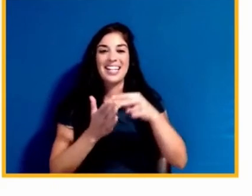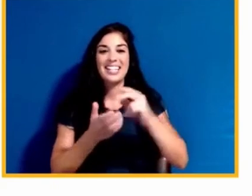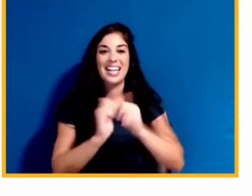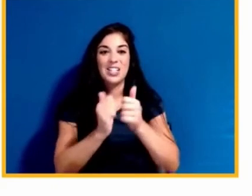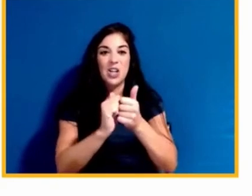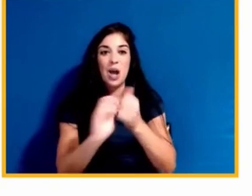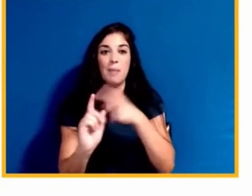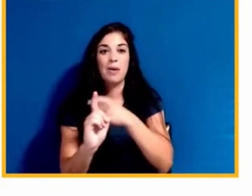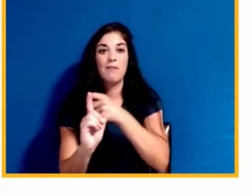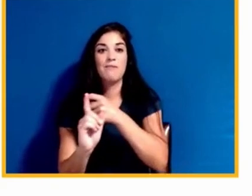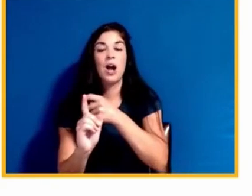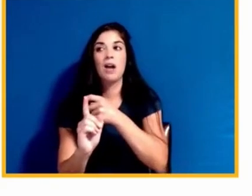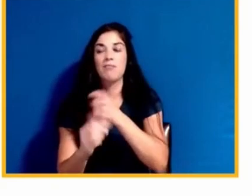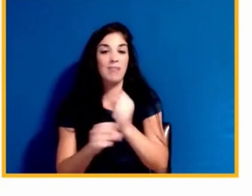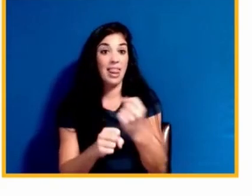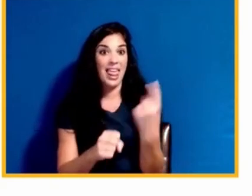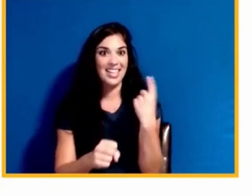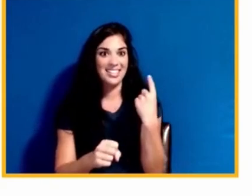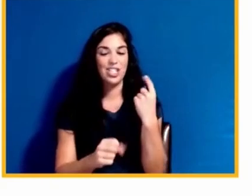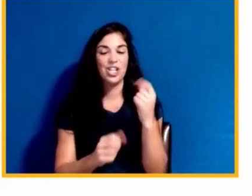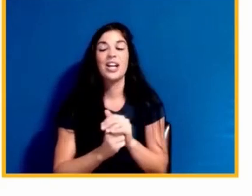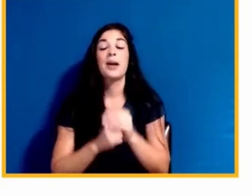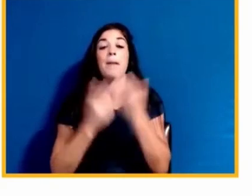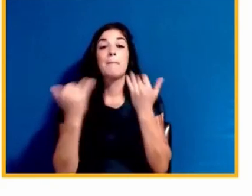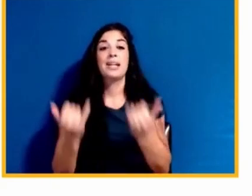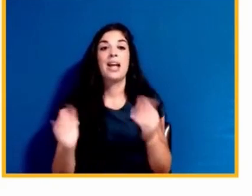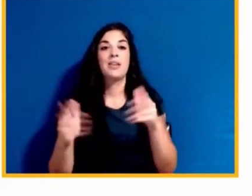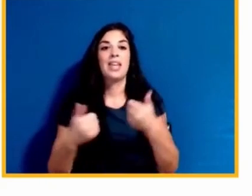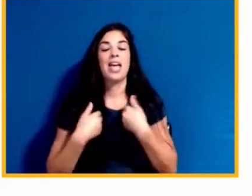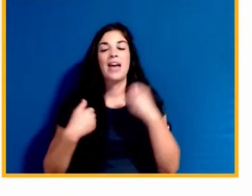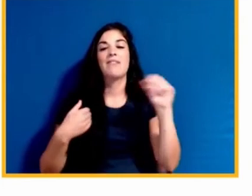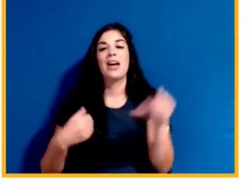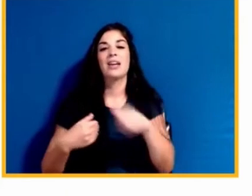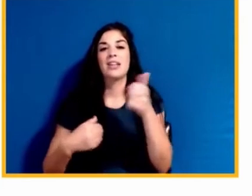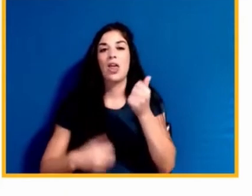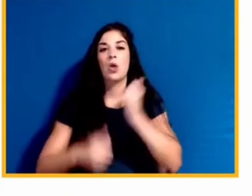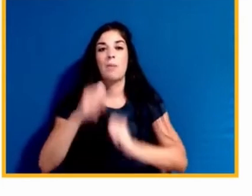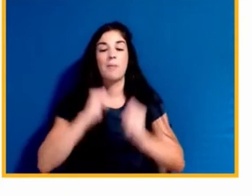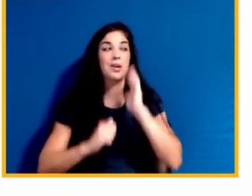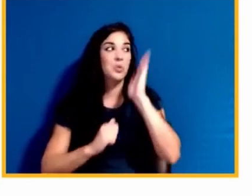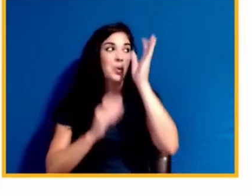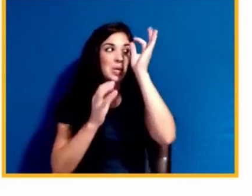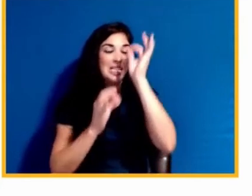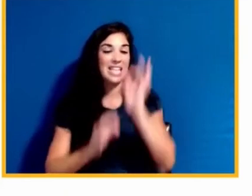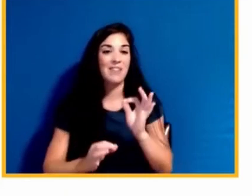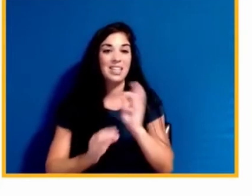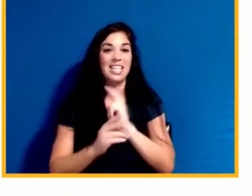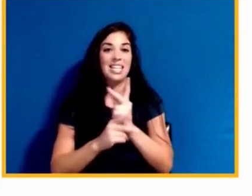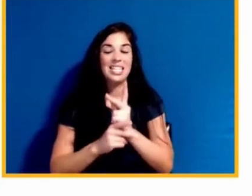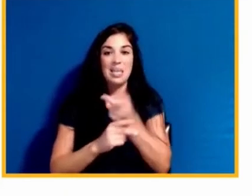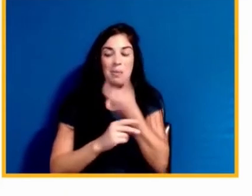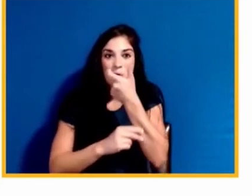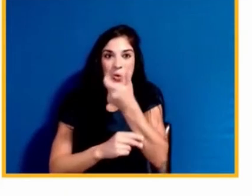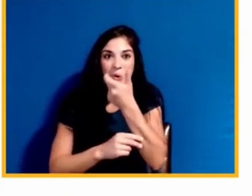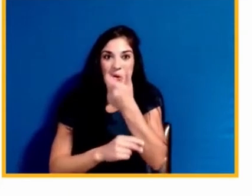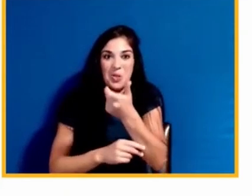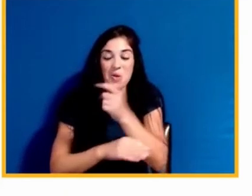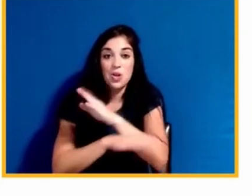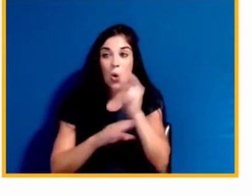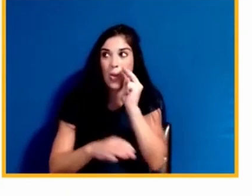from their entry last year but this time they've got another eclectic performance that'll definitely keep your eyes glued to the screen so don't look away